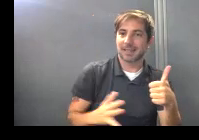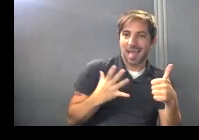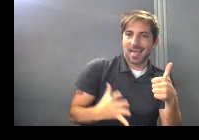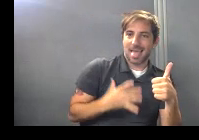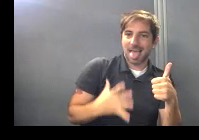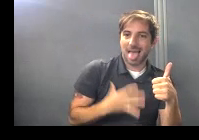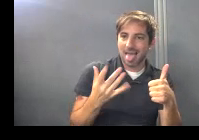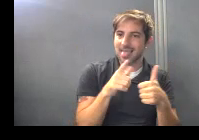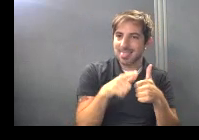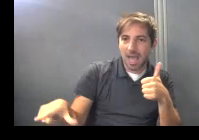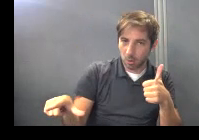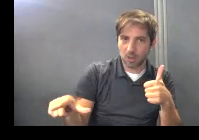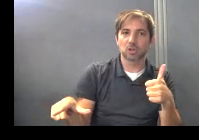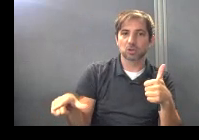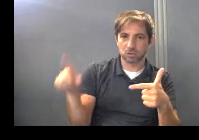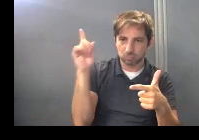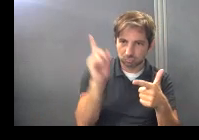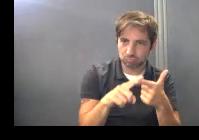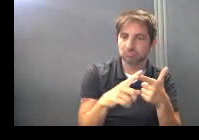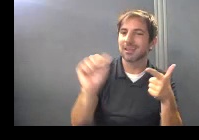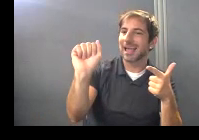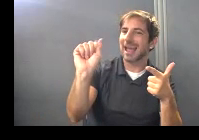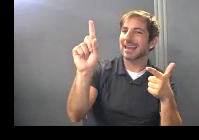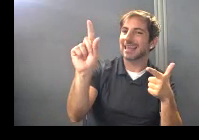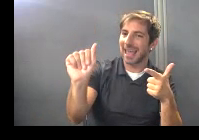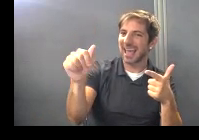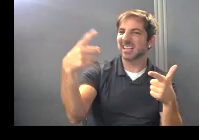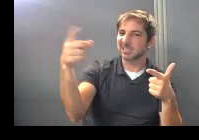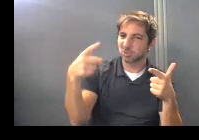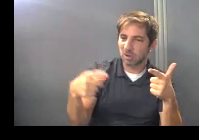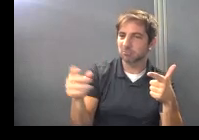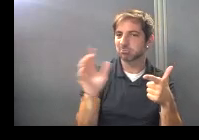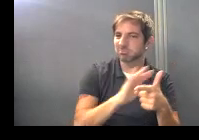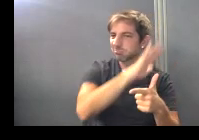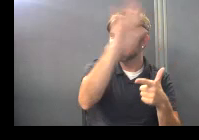WE PROVIDE AN OVERVIEW OF THE AMERICANS WITH DISABILITIES ACT.